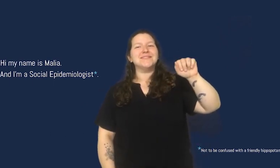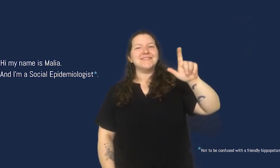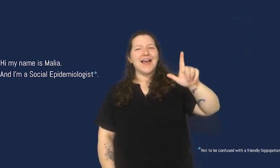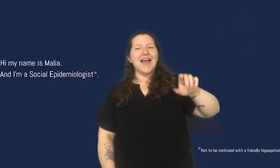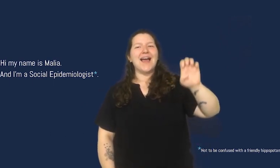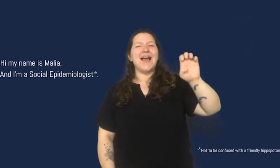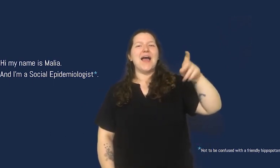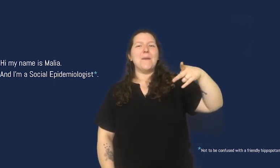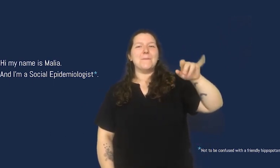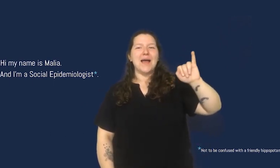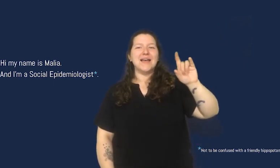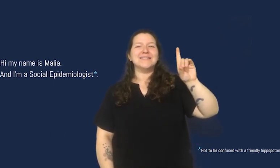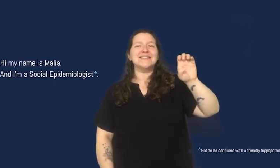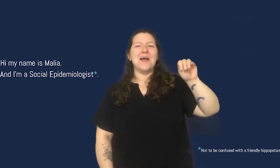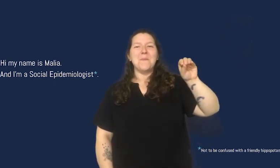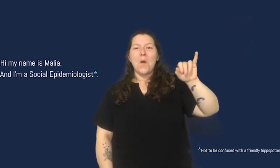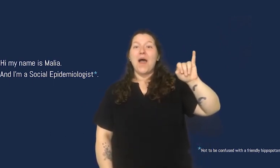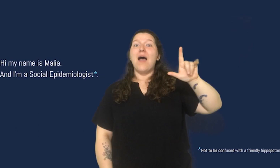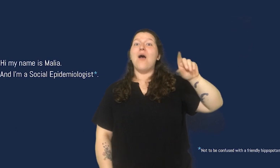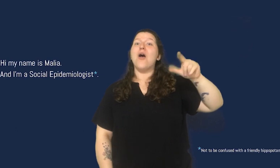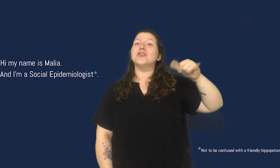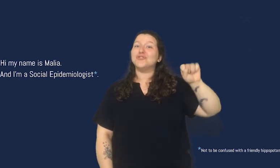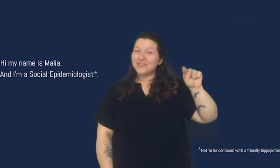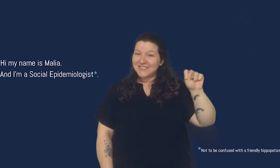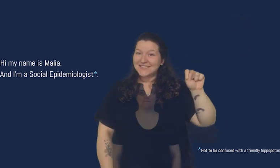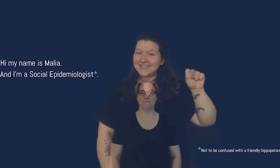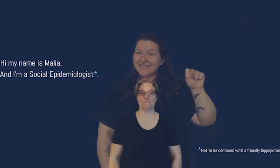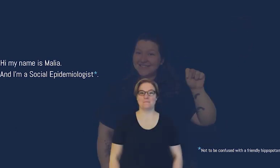And i'm a social epidemiologist.